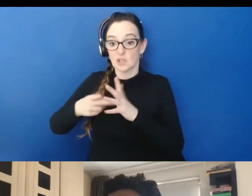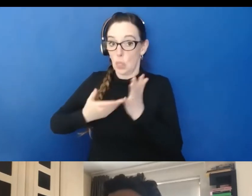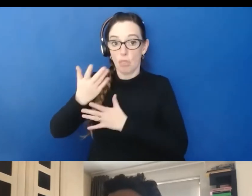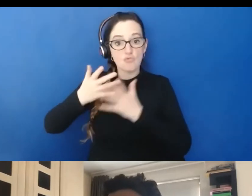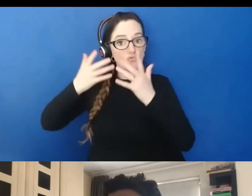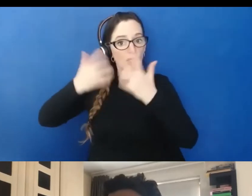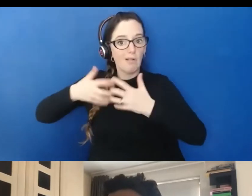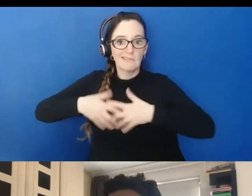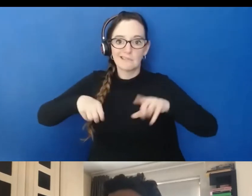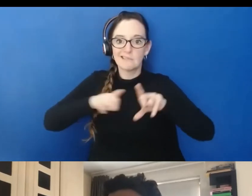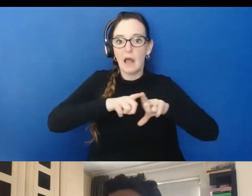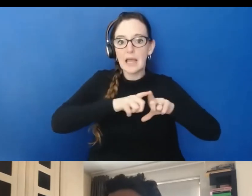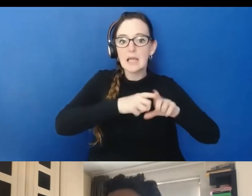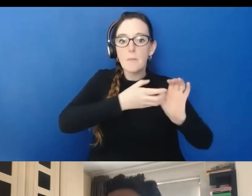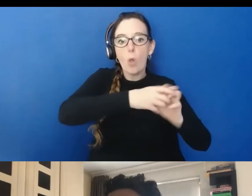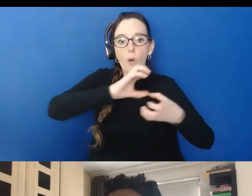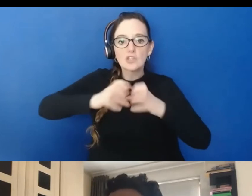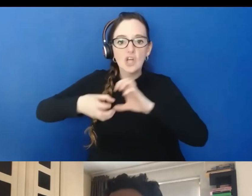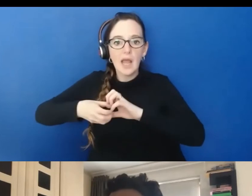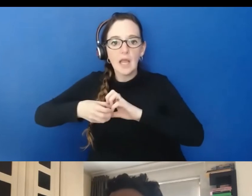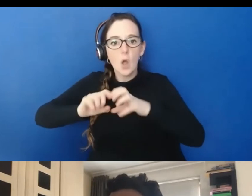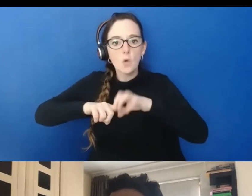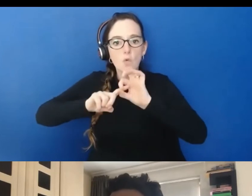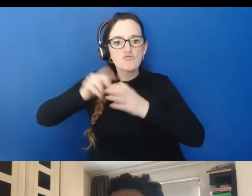and quadratic voting we can like certainly scare